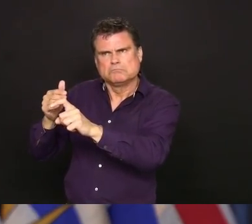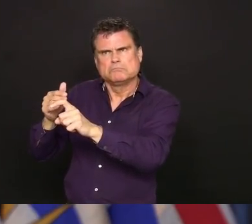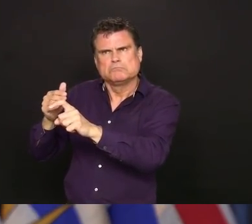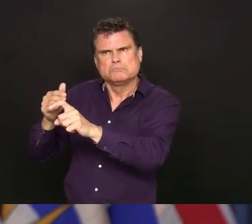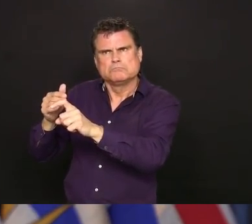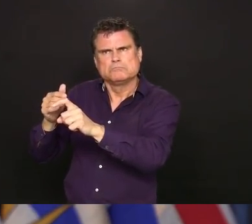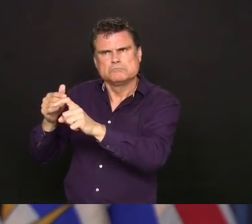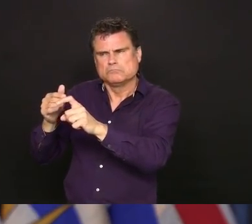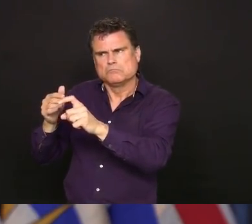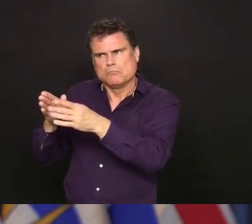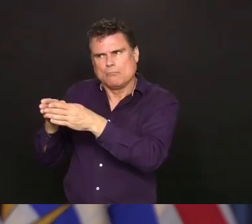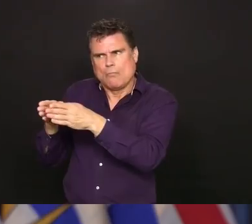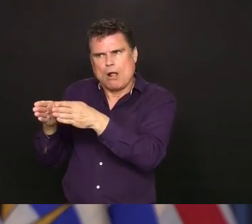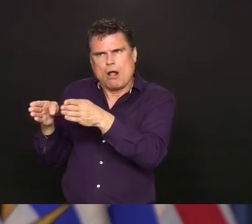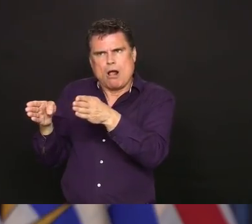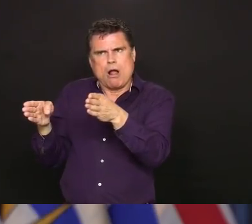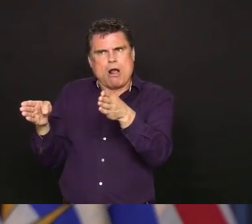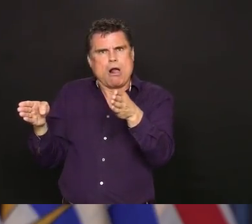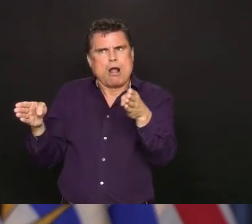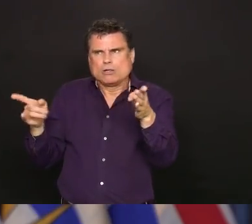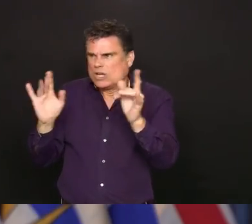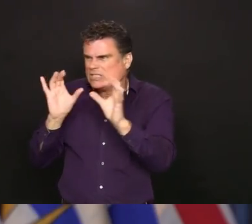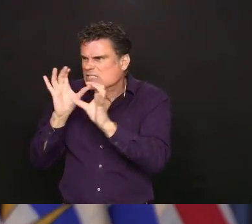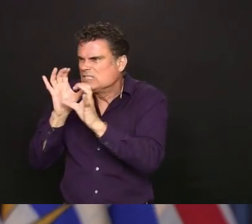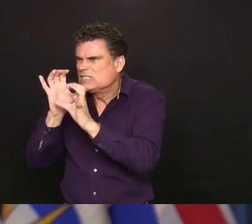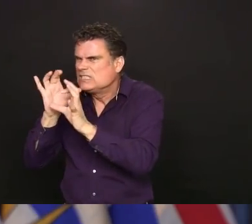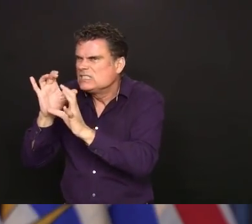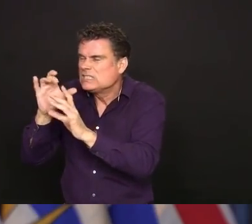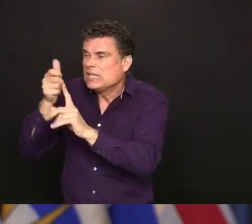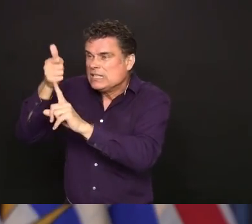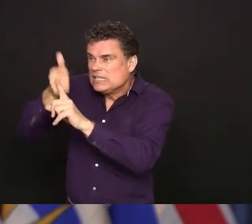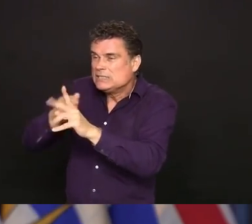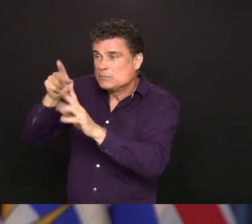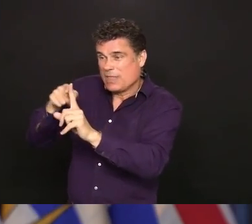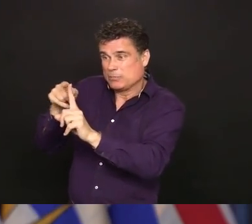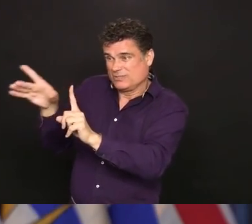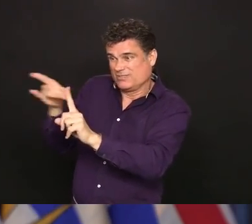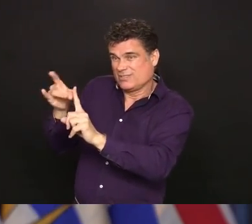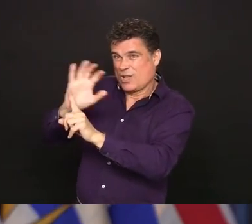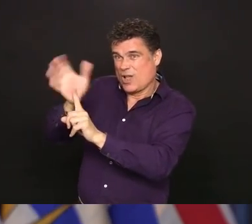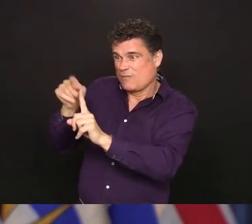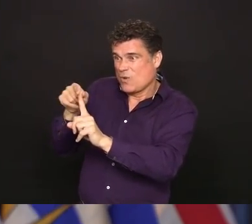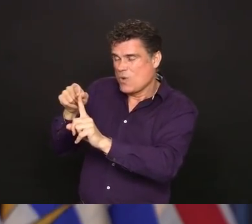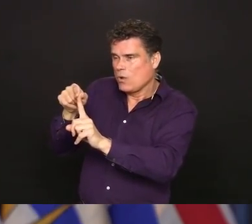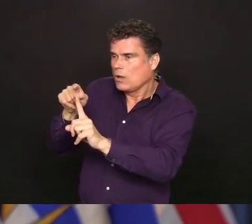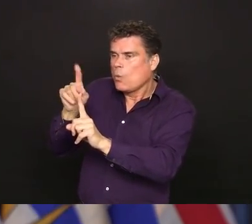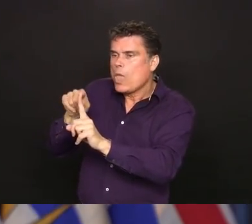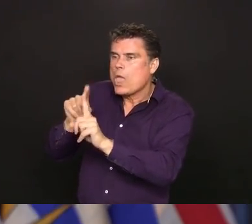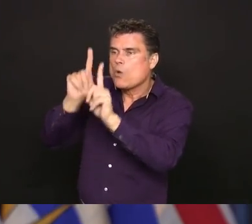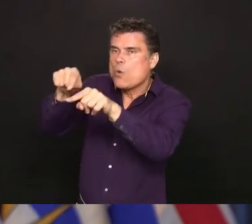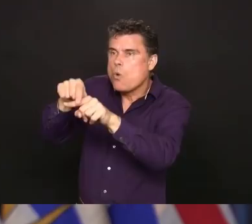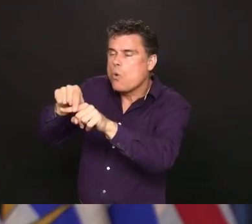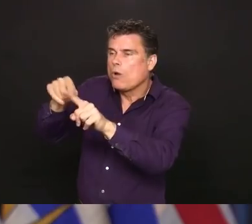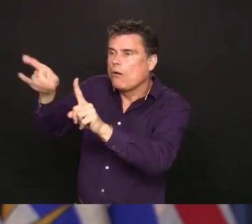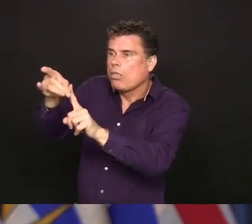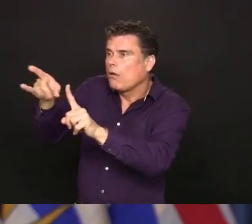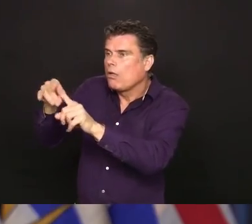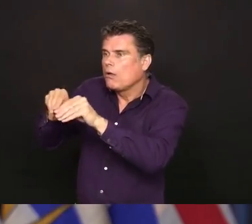terms of labour and people, tracking down these cases, ilating them, figuring out what buses, stores they went into. Could you describe